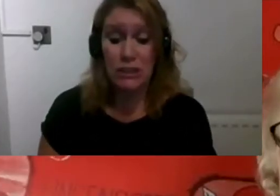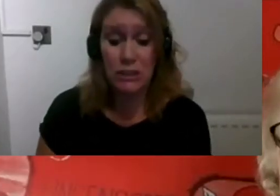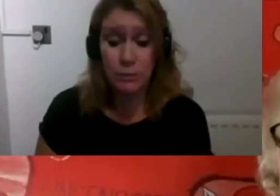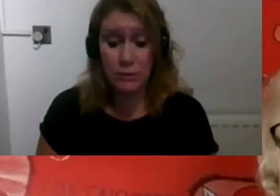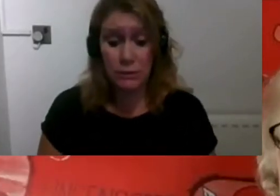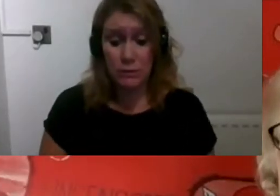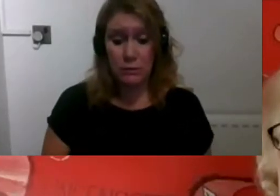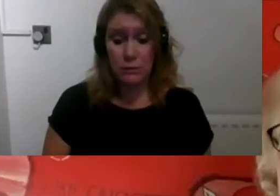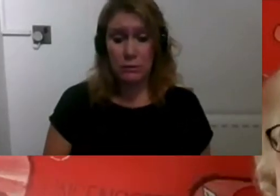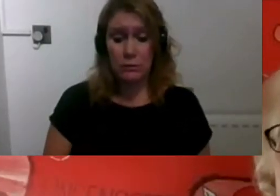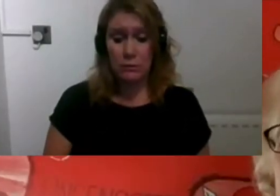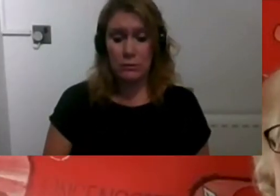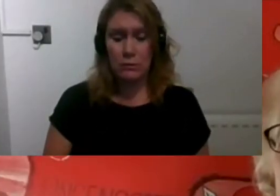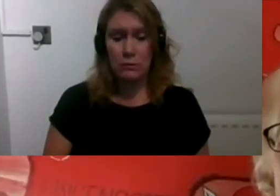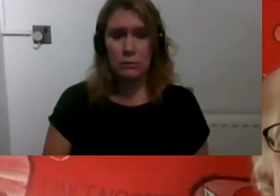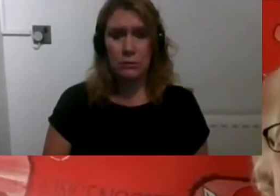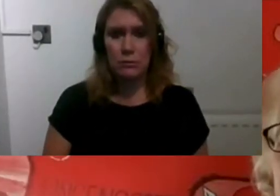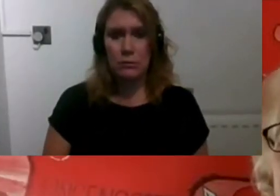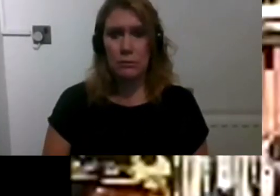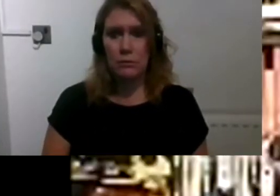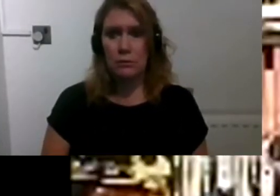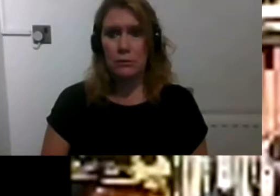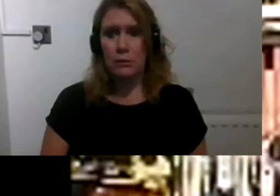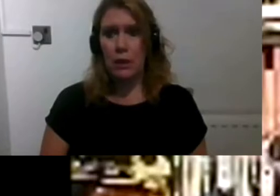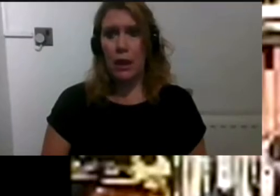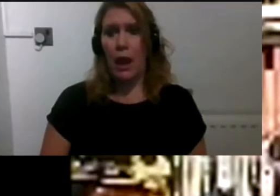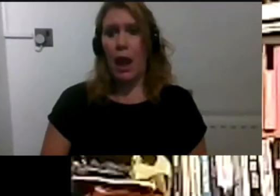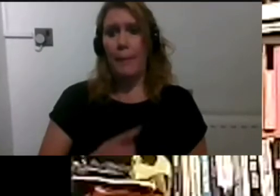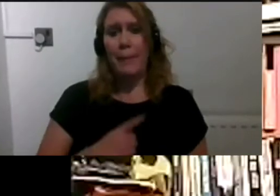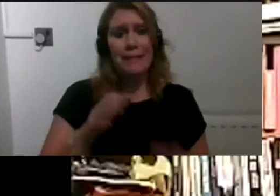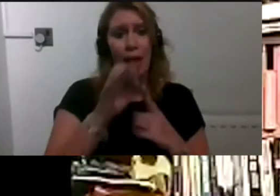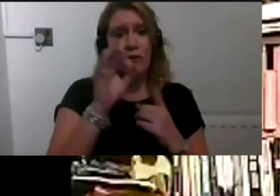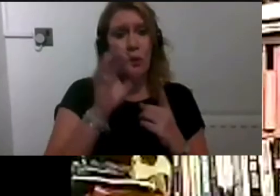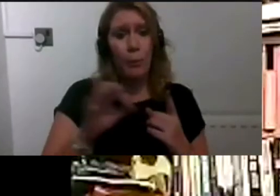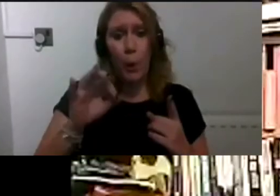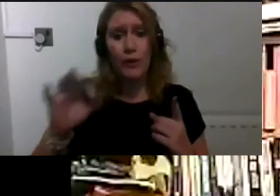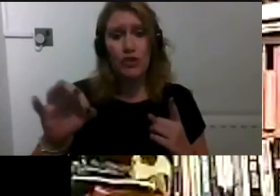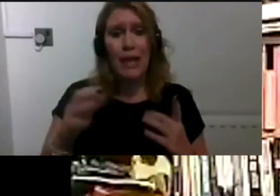I don't actually do poetry but